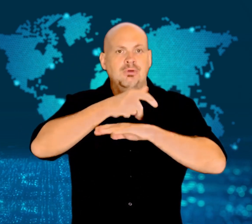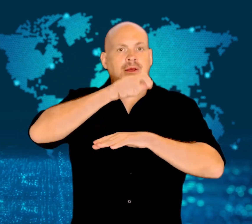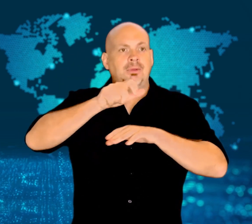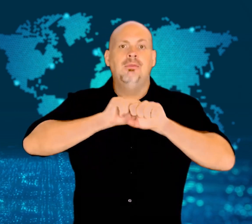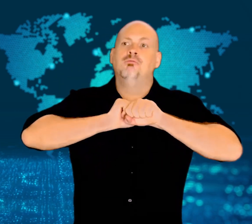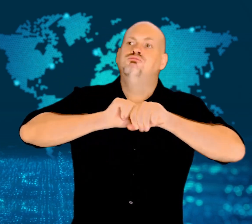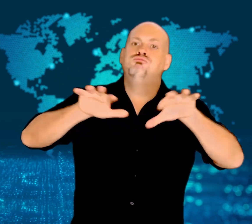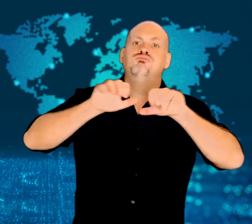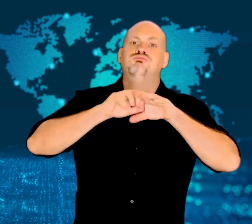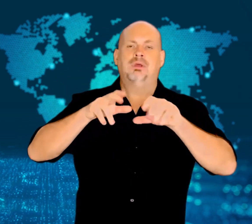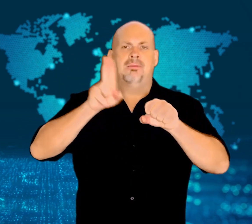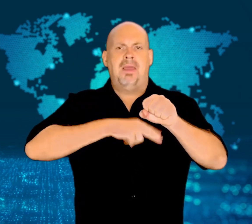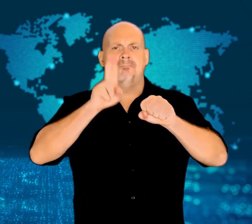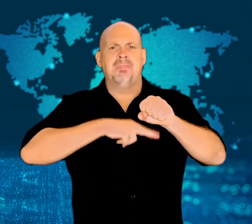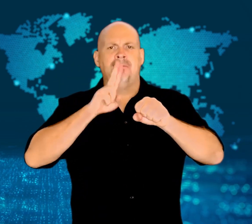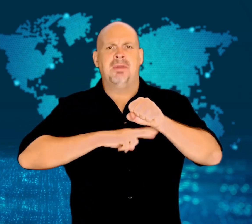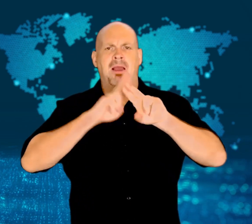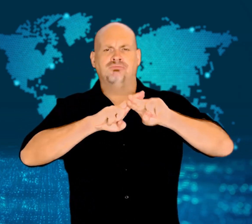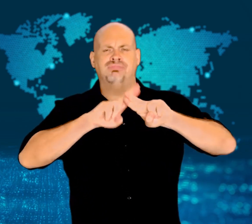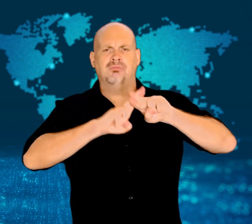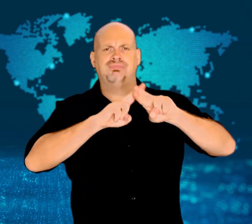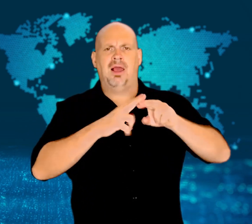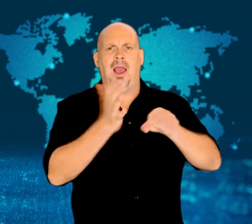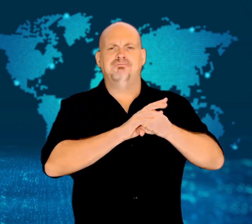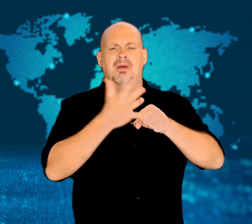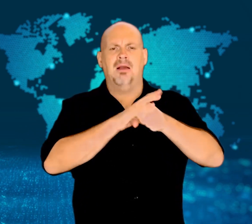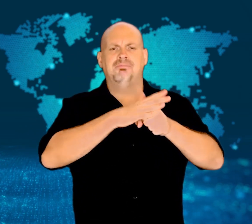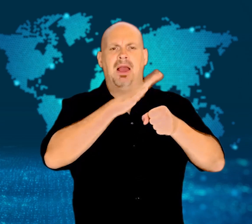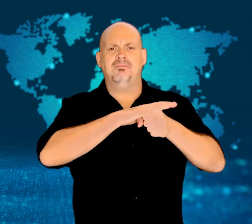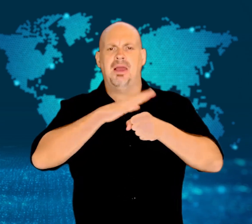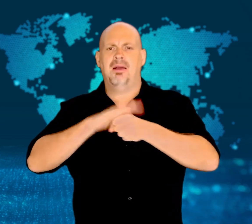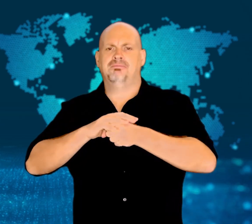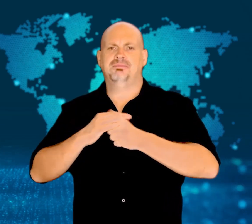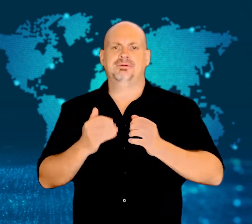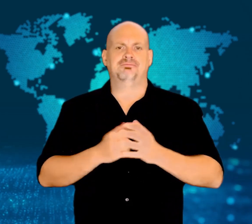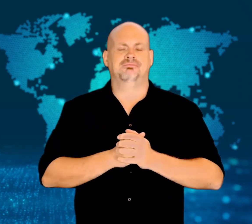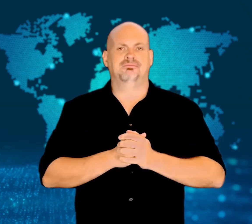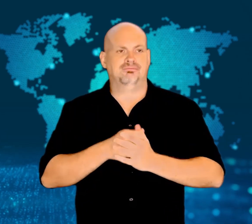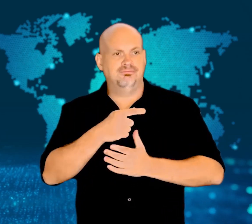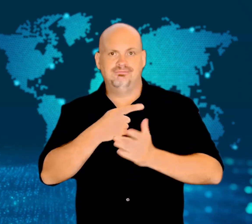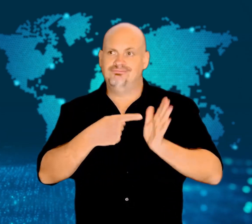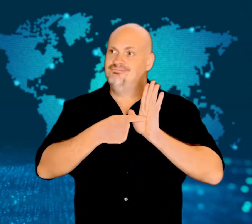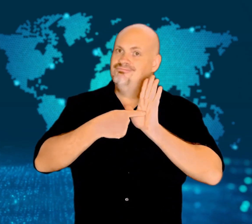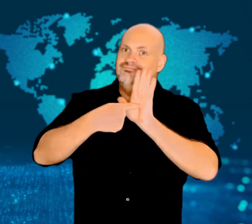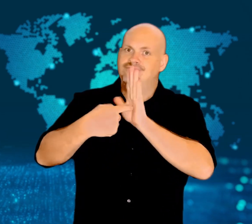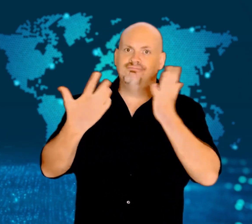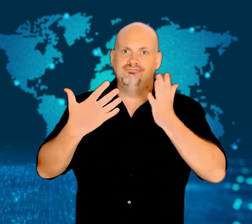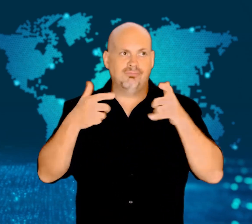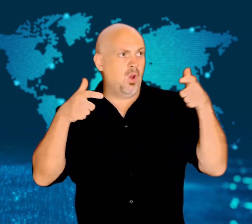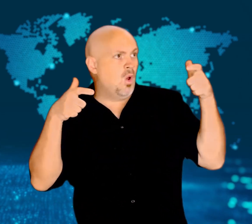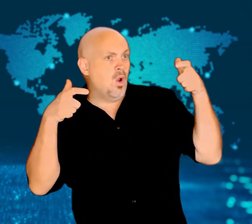to block videos that show the reality of lockdowns in China.